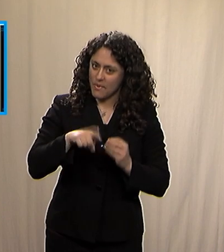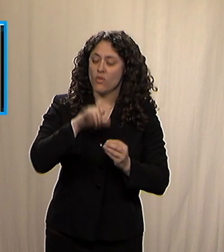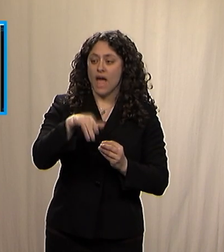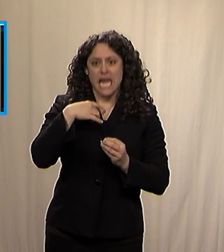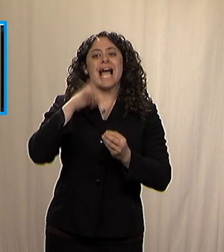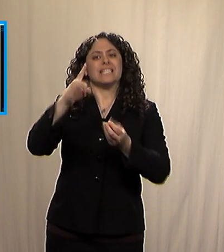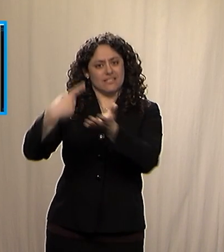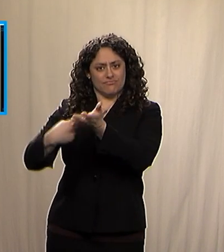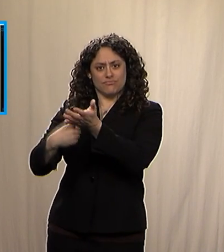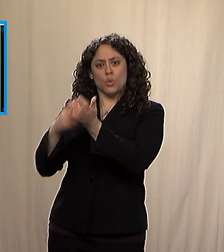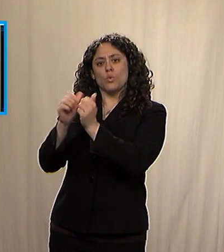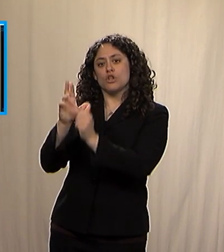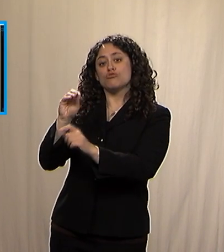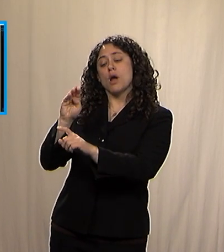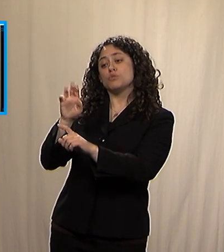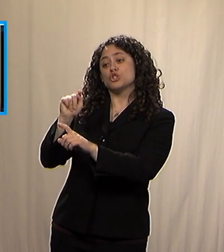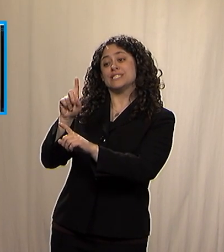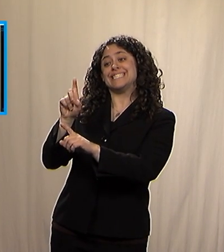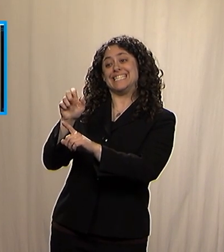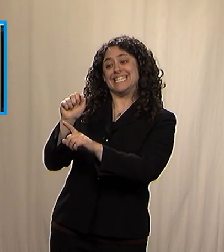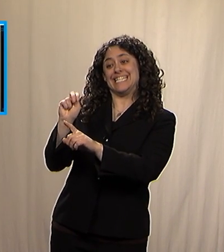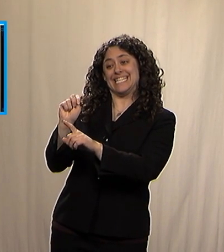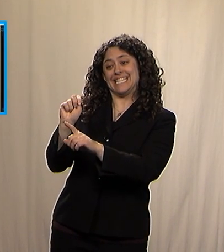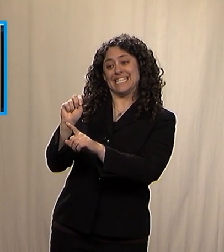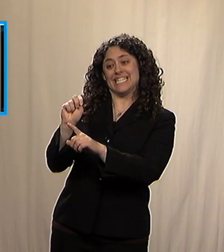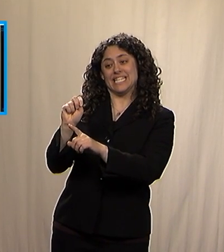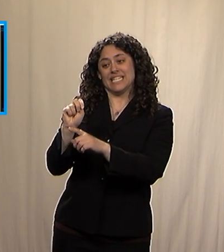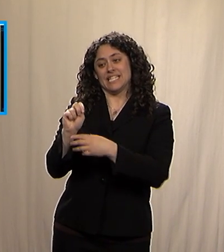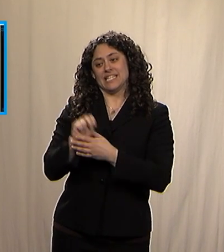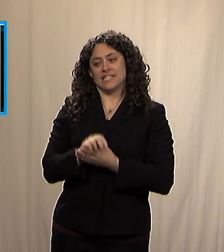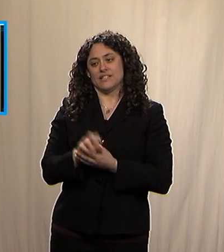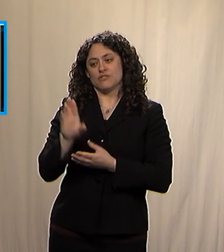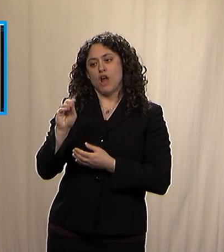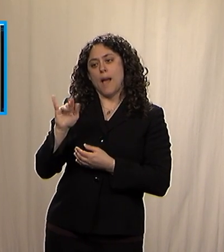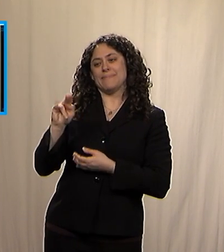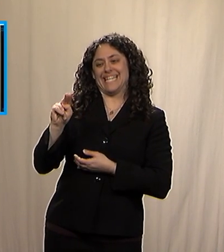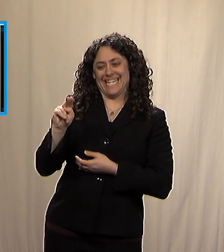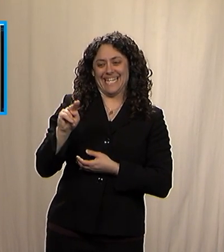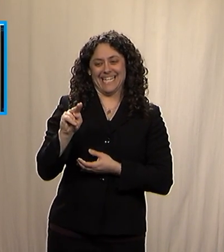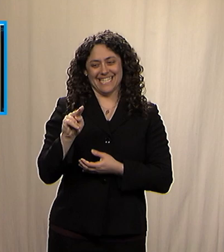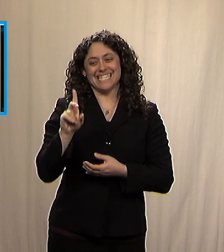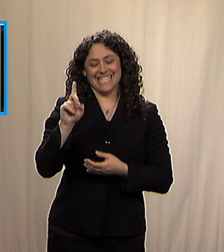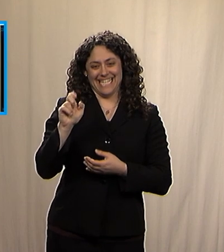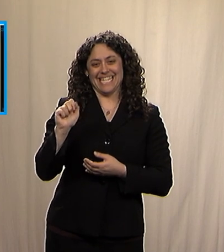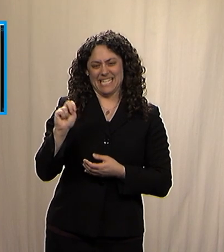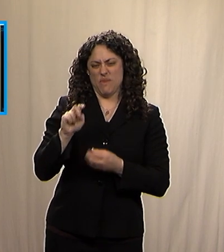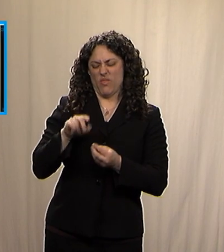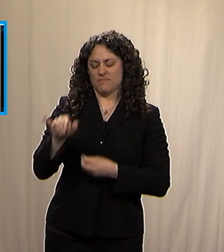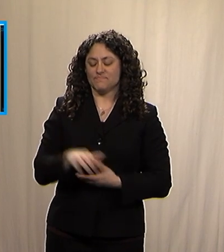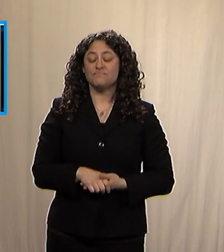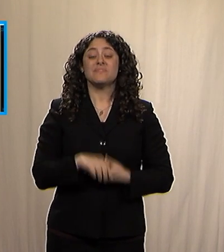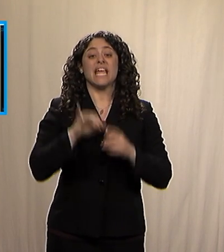Those of you familiar with demand control schema,